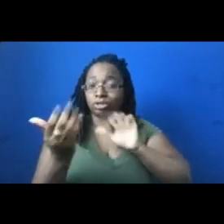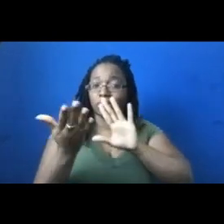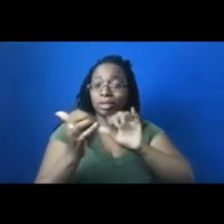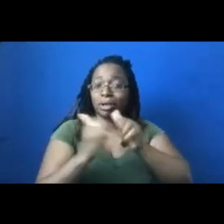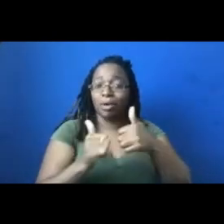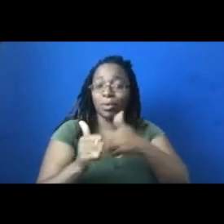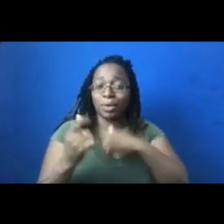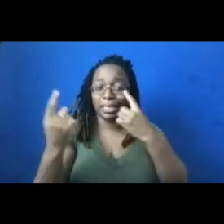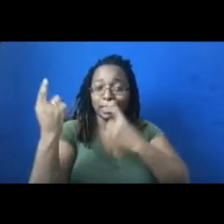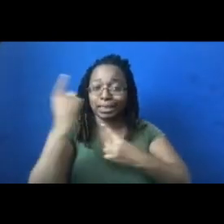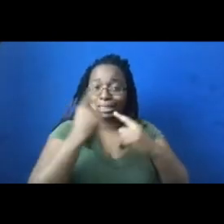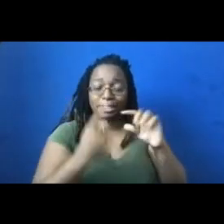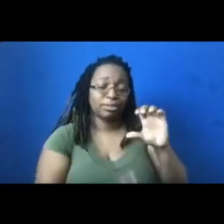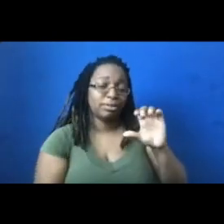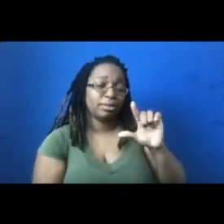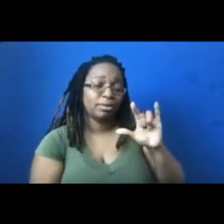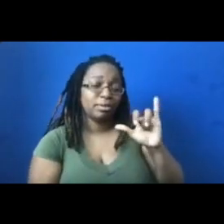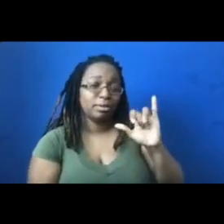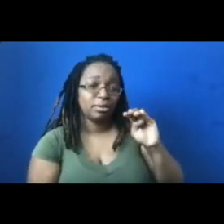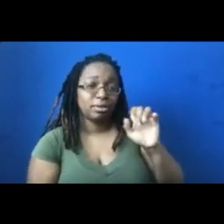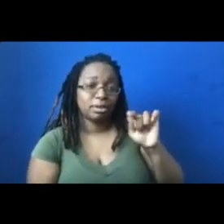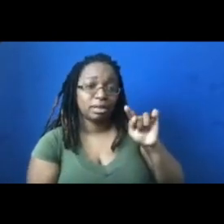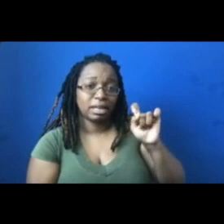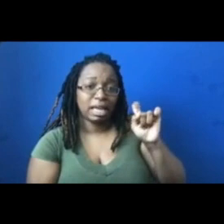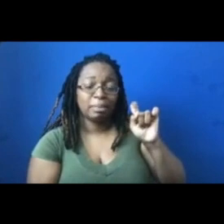within the Climate-Ready Workforce for Coastal States,